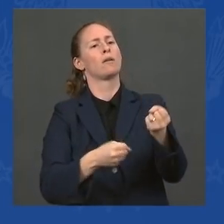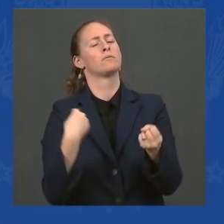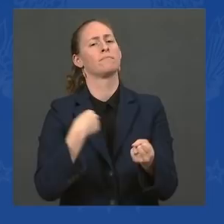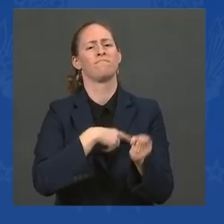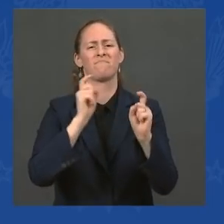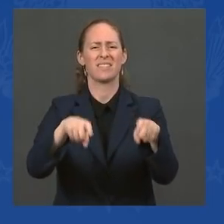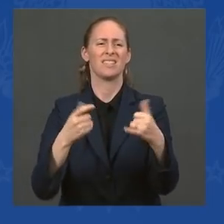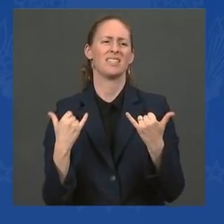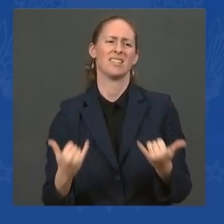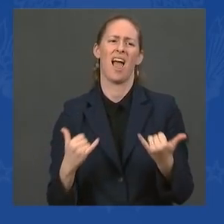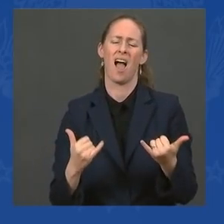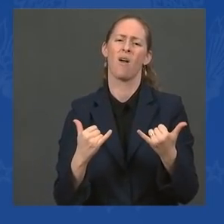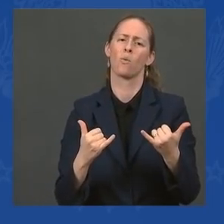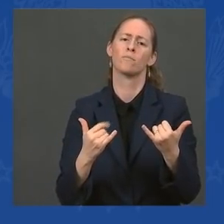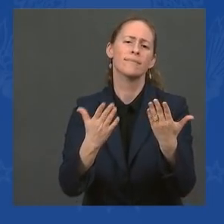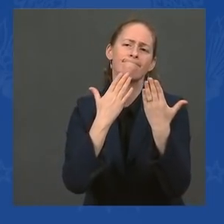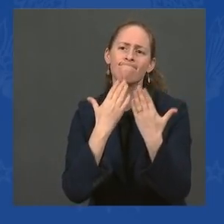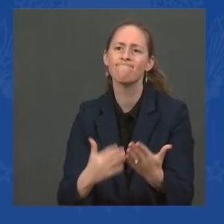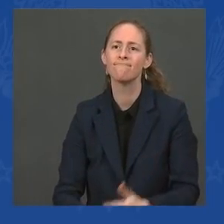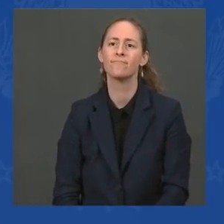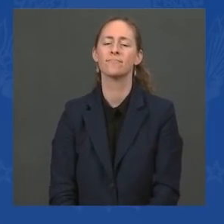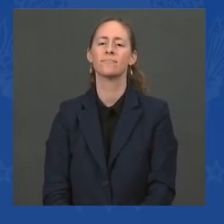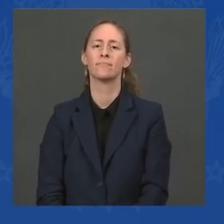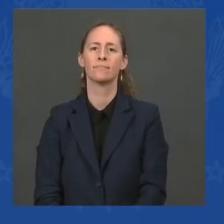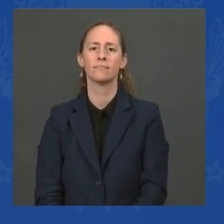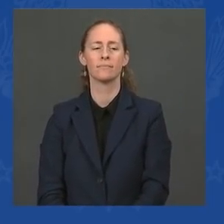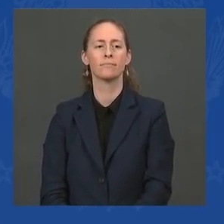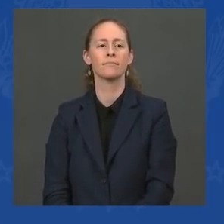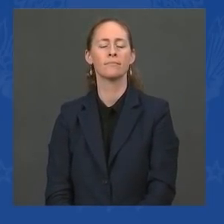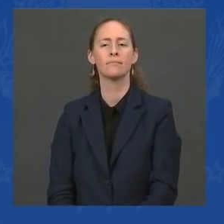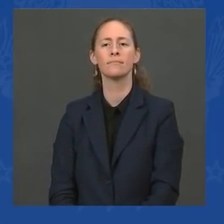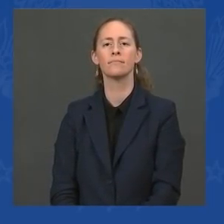The President: Let me ask you the DEFCON 10 question: